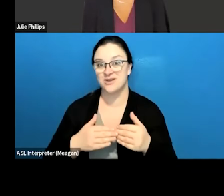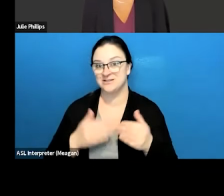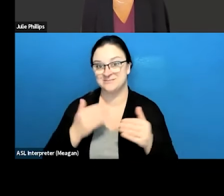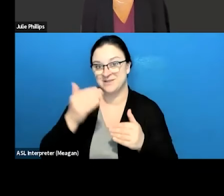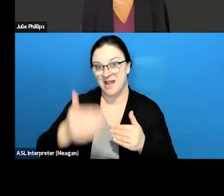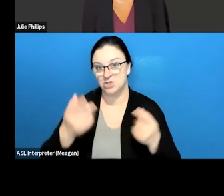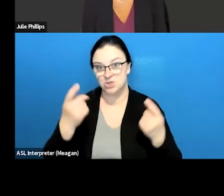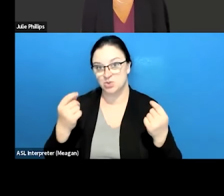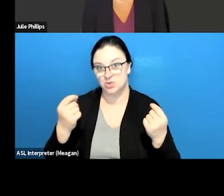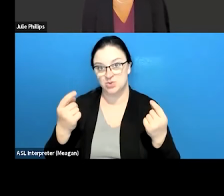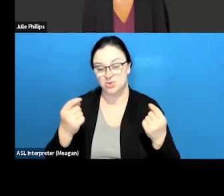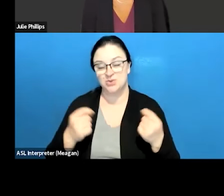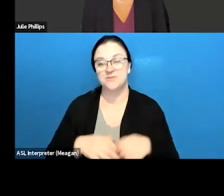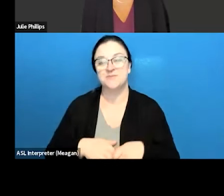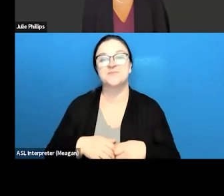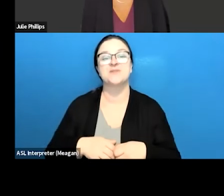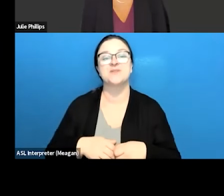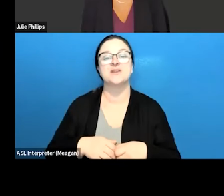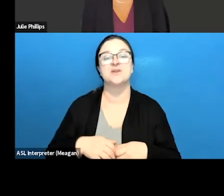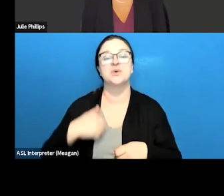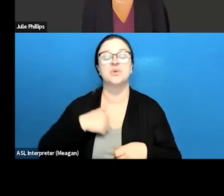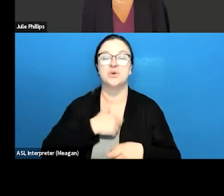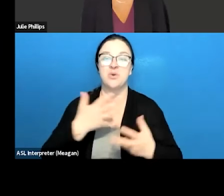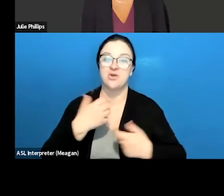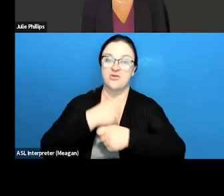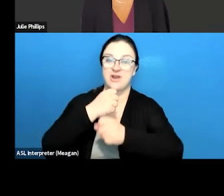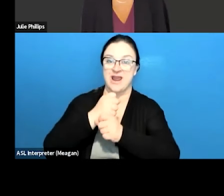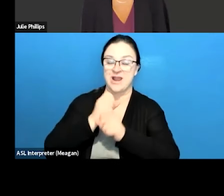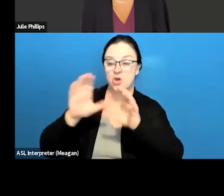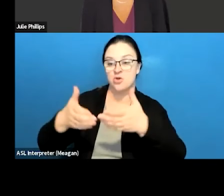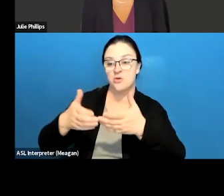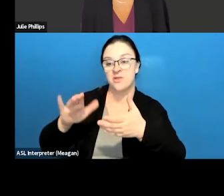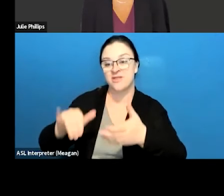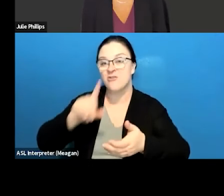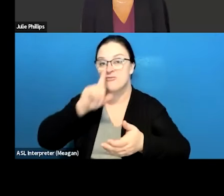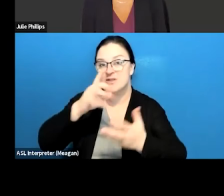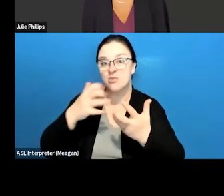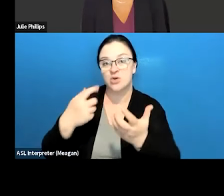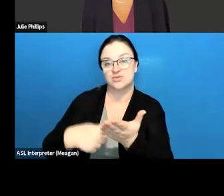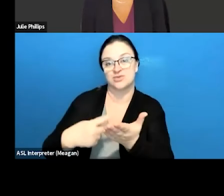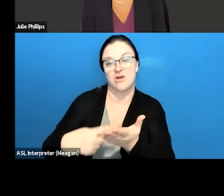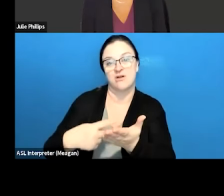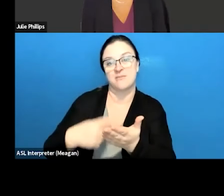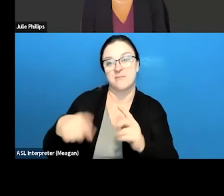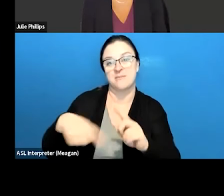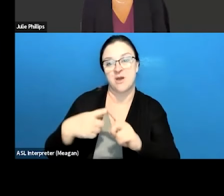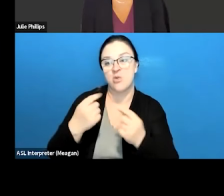has been to form a group that really wants to talk about what implementation looks like